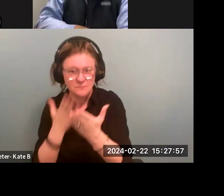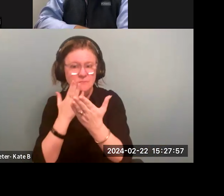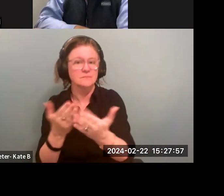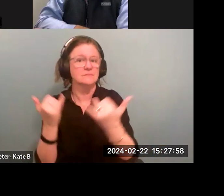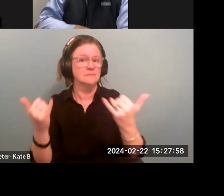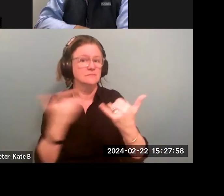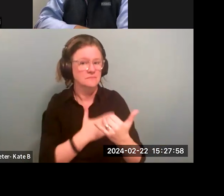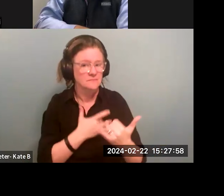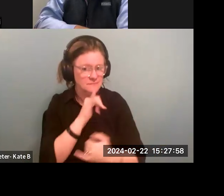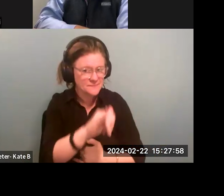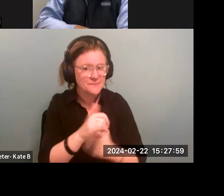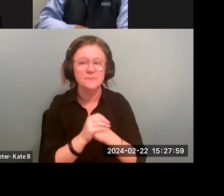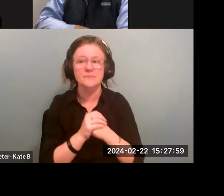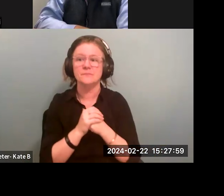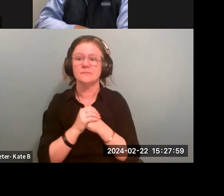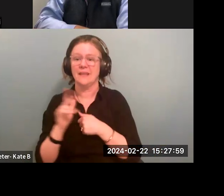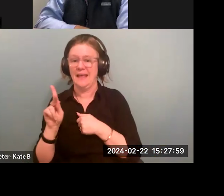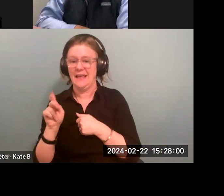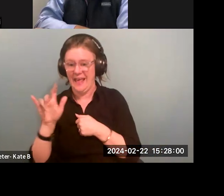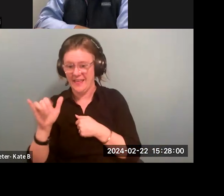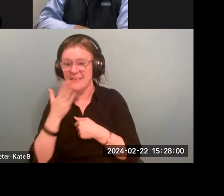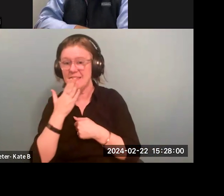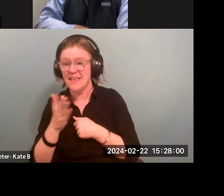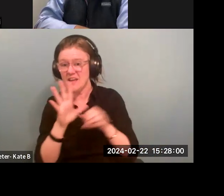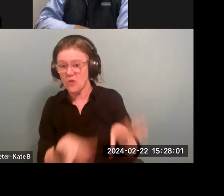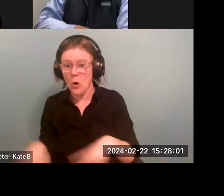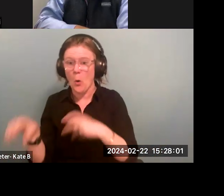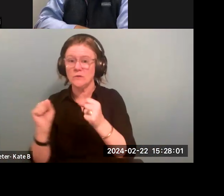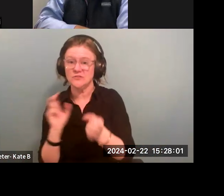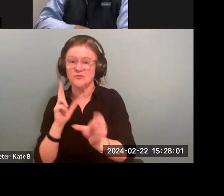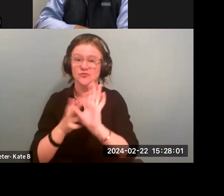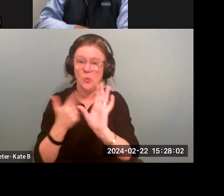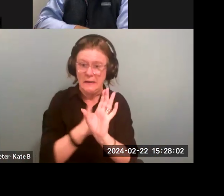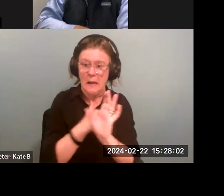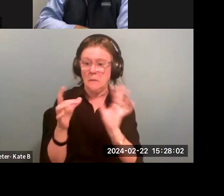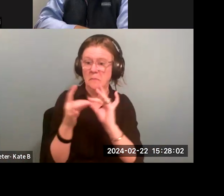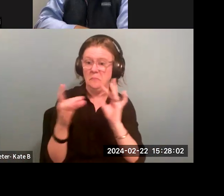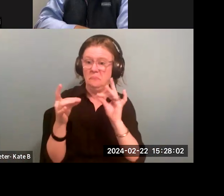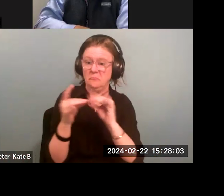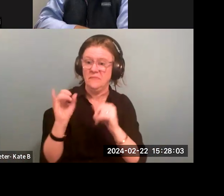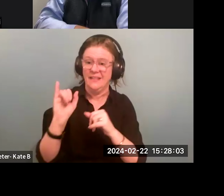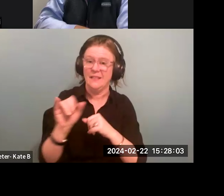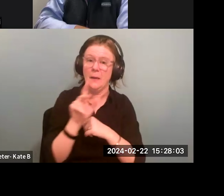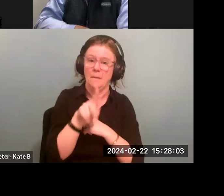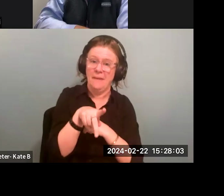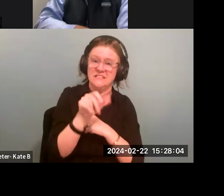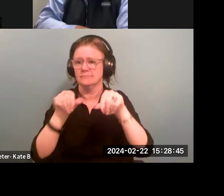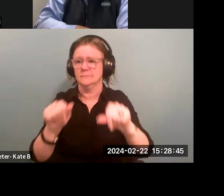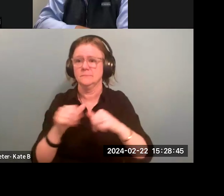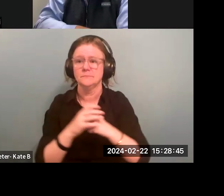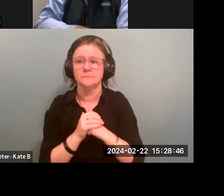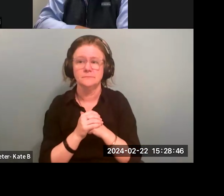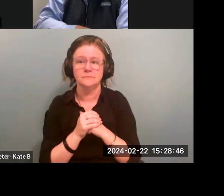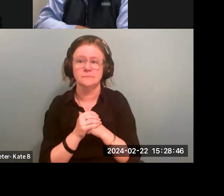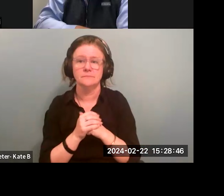We really appreciate it. Kathy Freeman, thank you so much for being on and telling us a little bit about what the Pennsylvania Link does. Guys, thank you all so much.